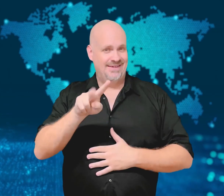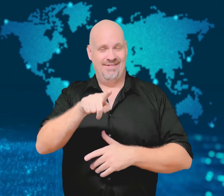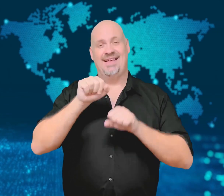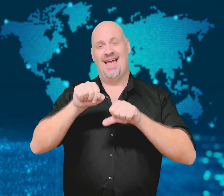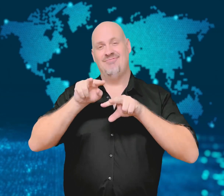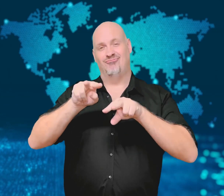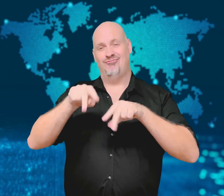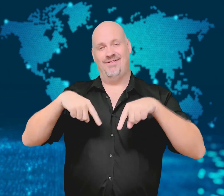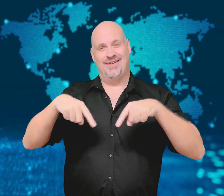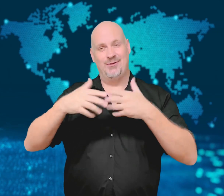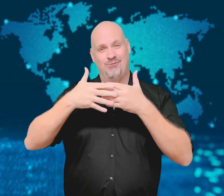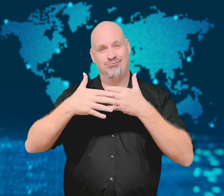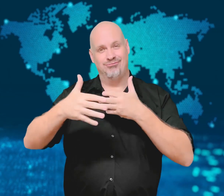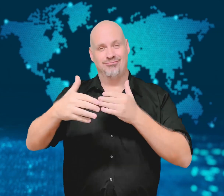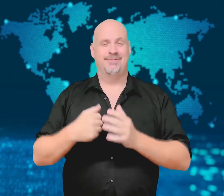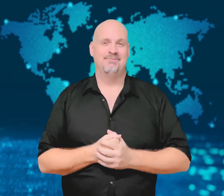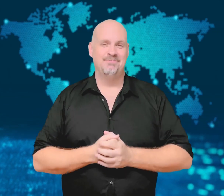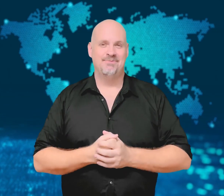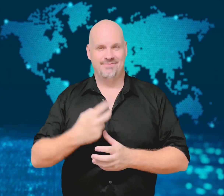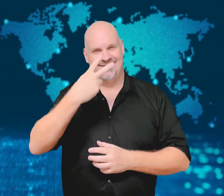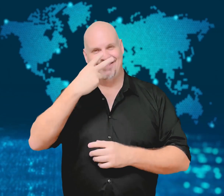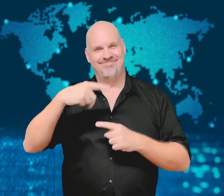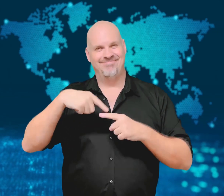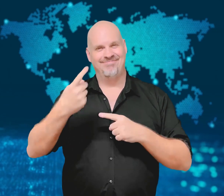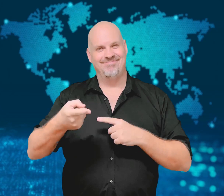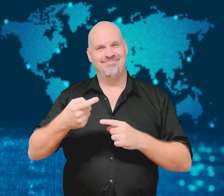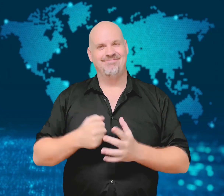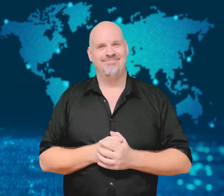to get new video updates! See you next time!